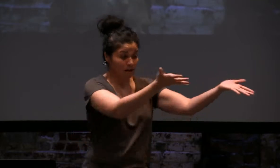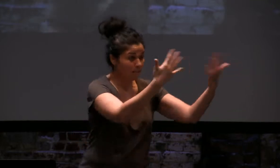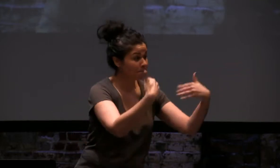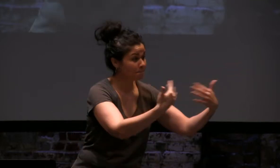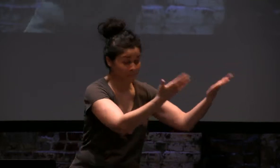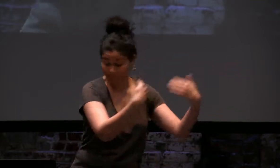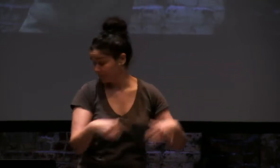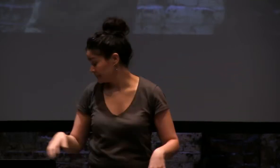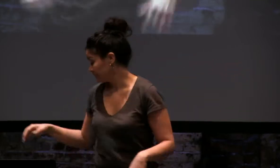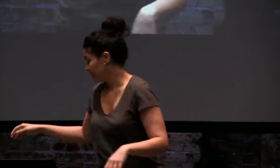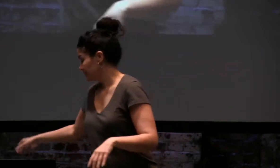EJ, come on up.